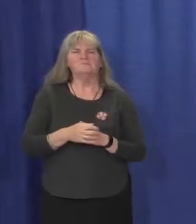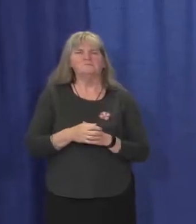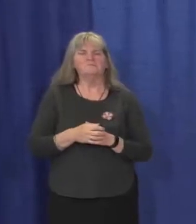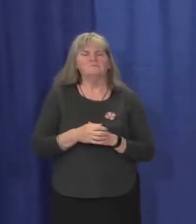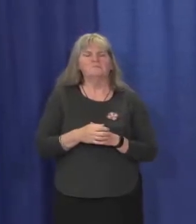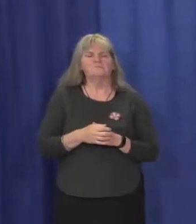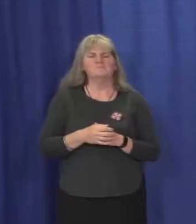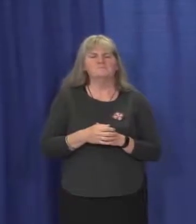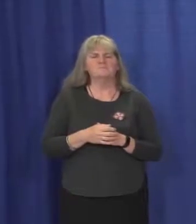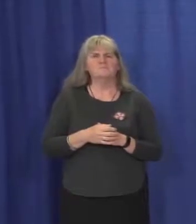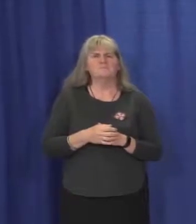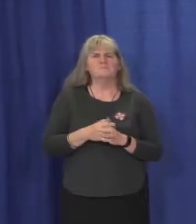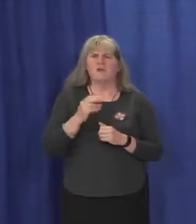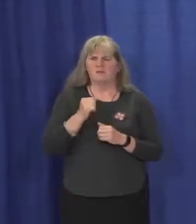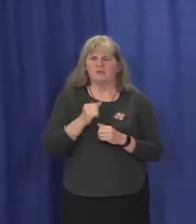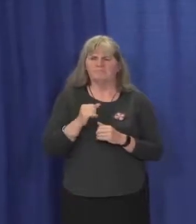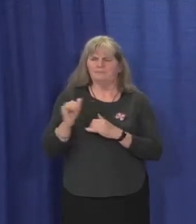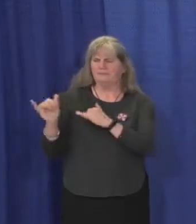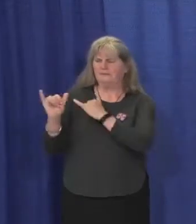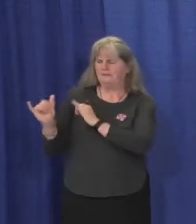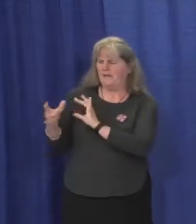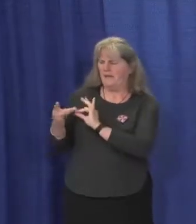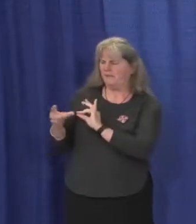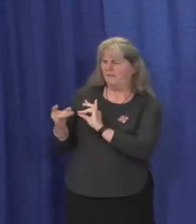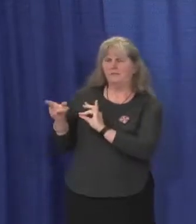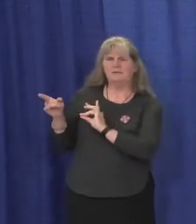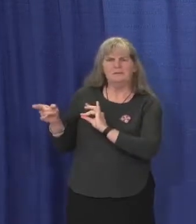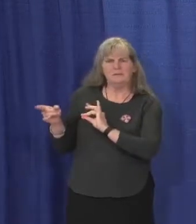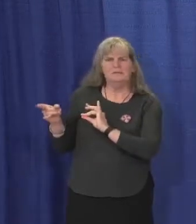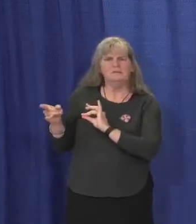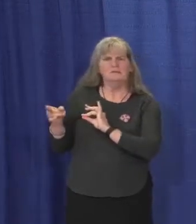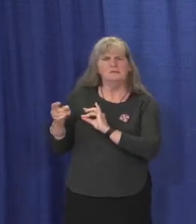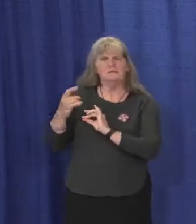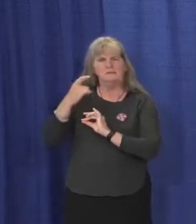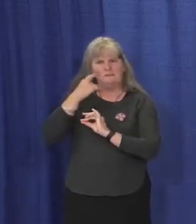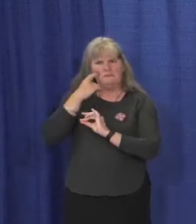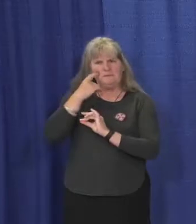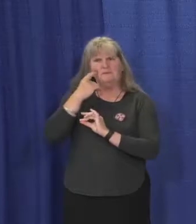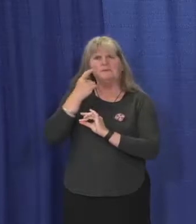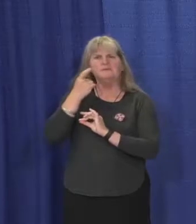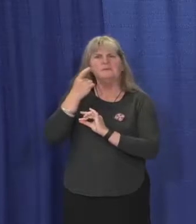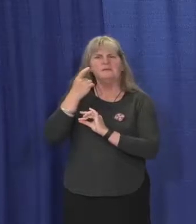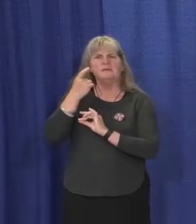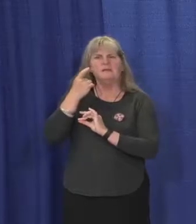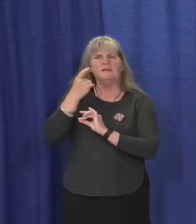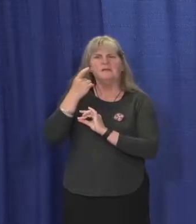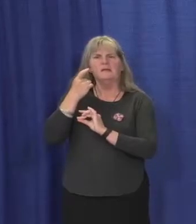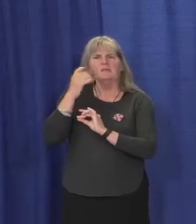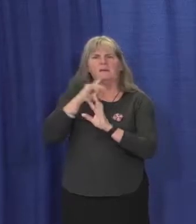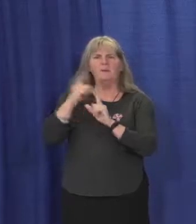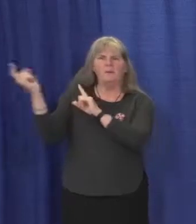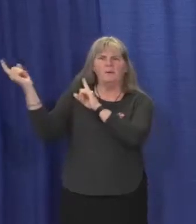Before I begin my further notes I want to echo her sentiments on the recent nurses